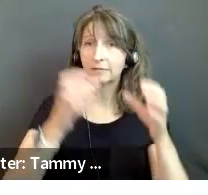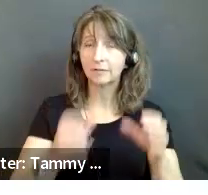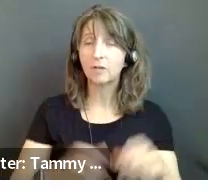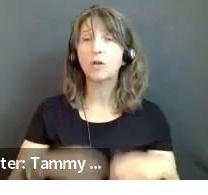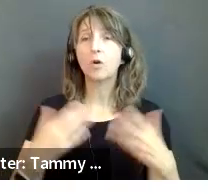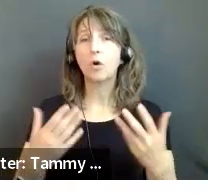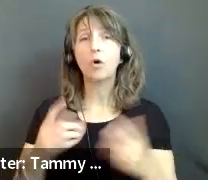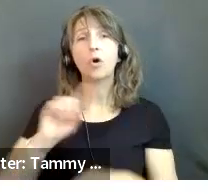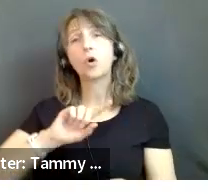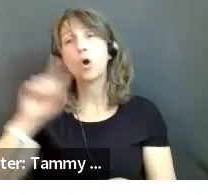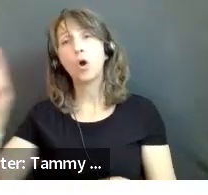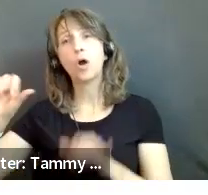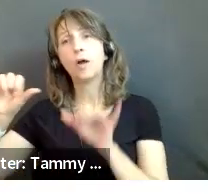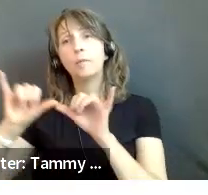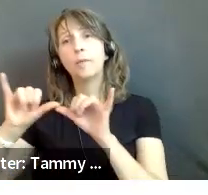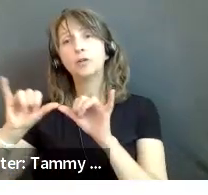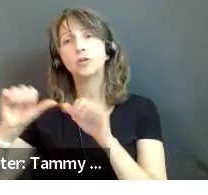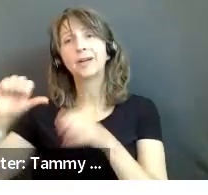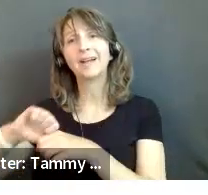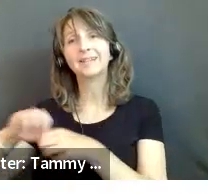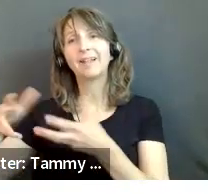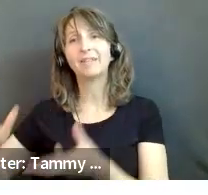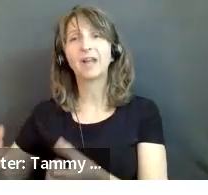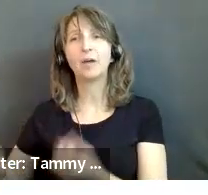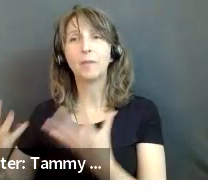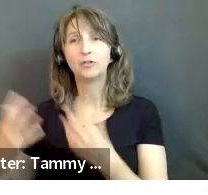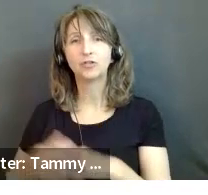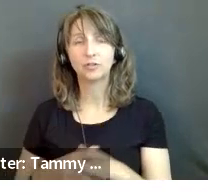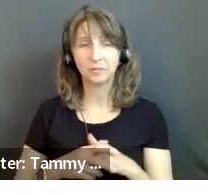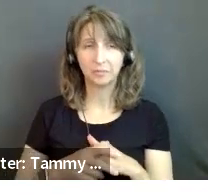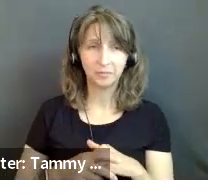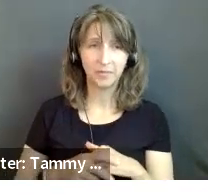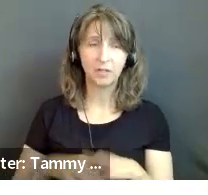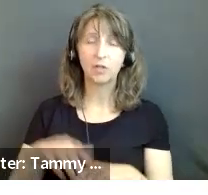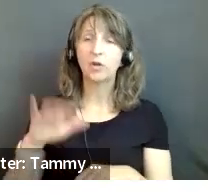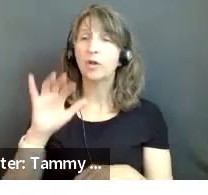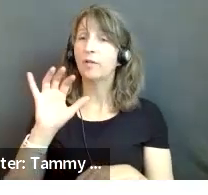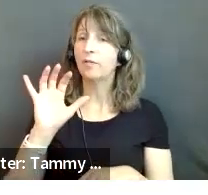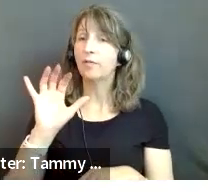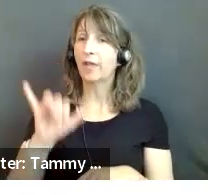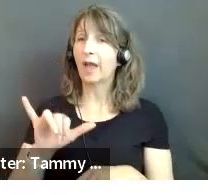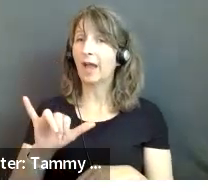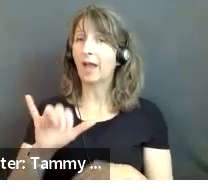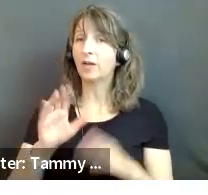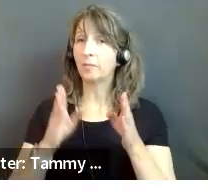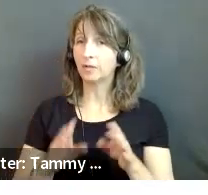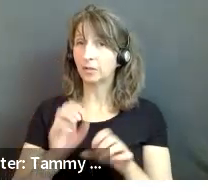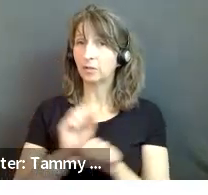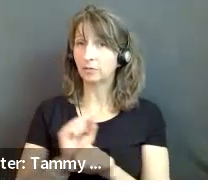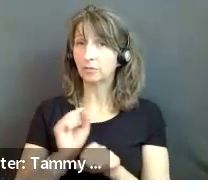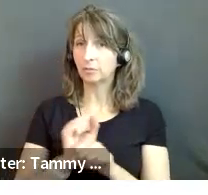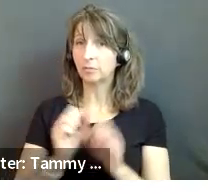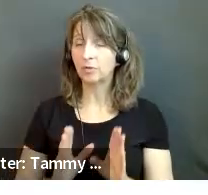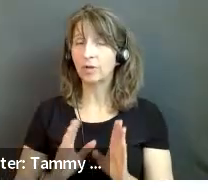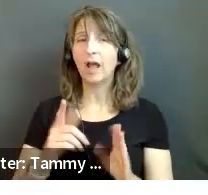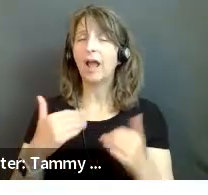How much gases left in tanks. And this person has some. Lifting and bending restrictions.